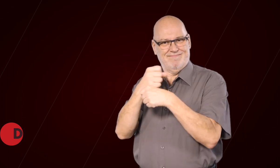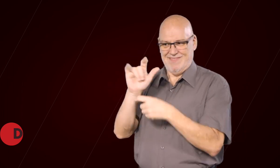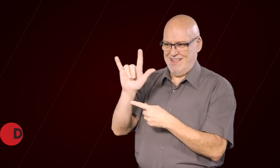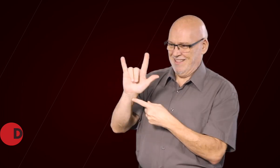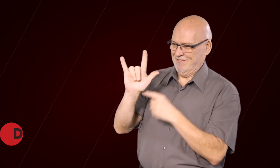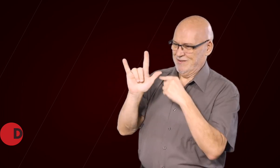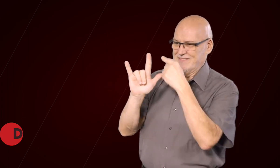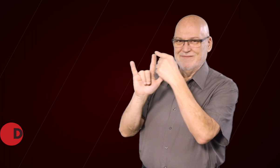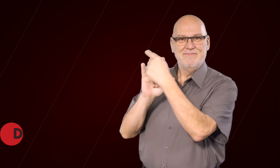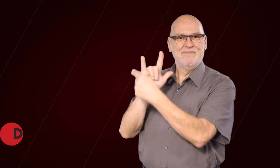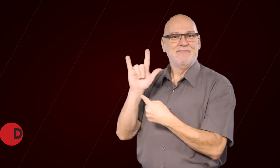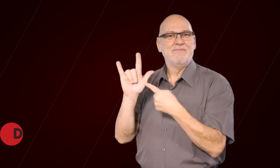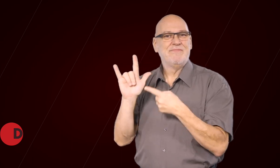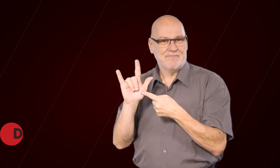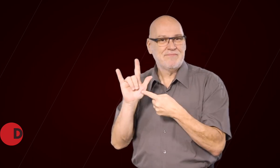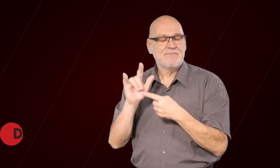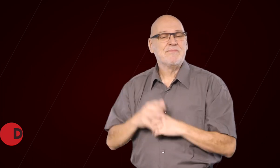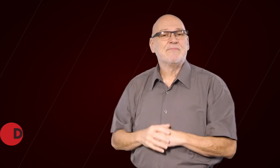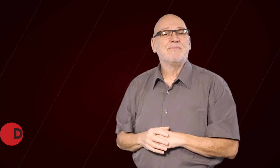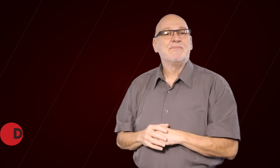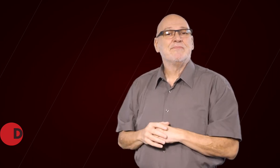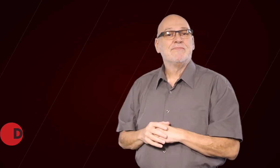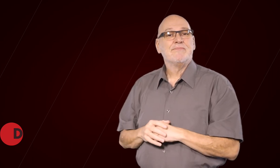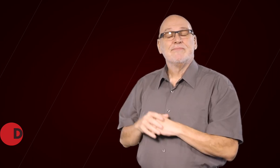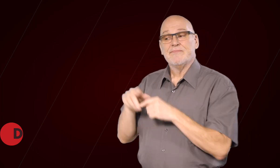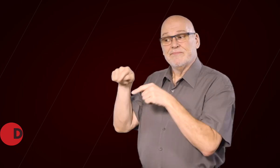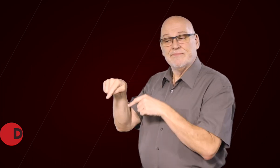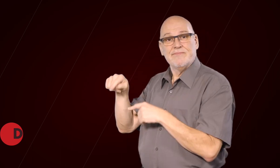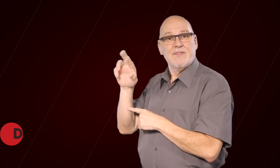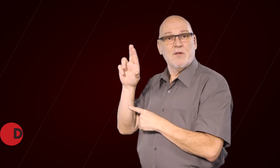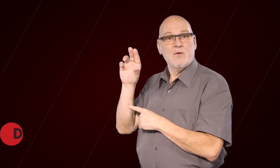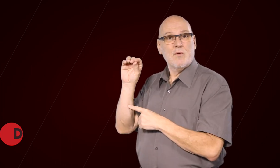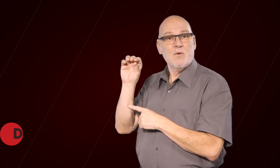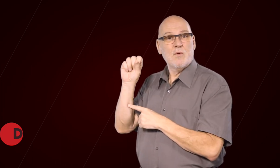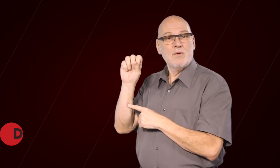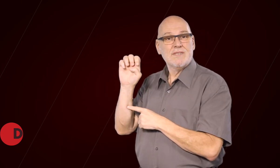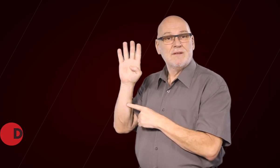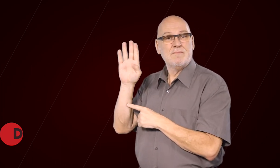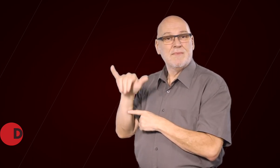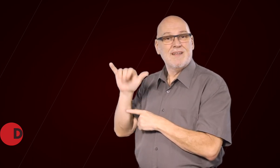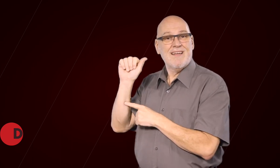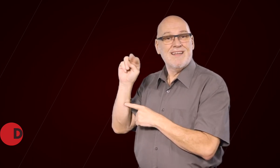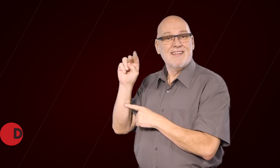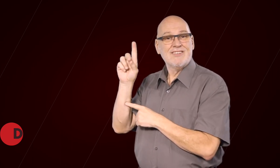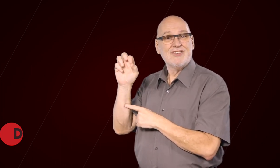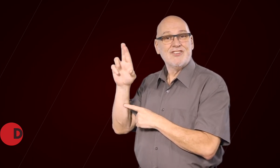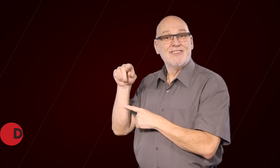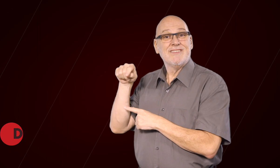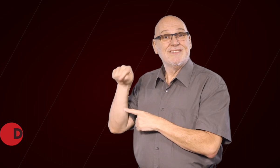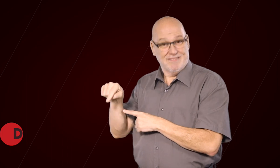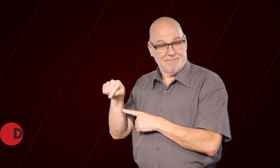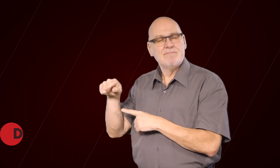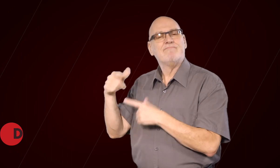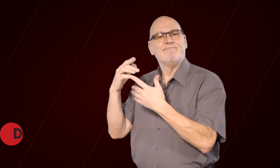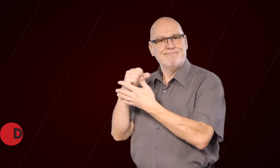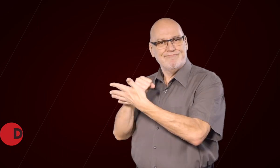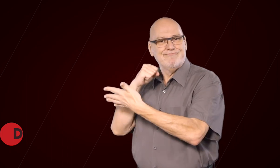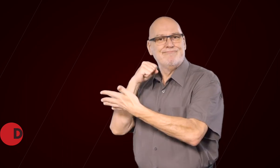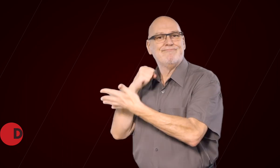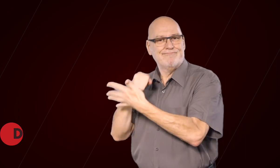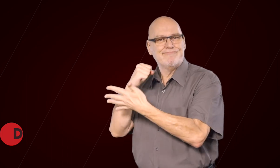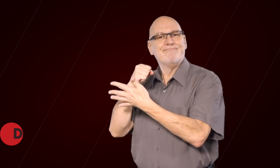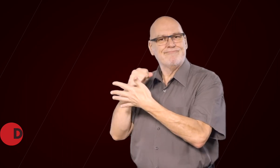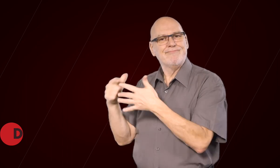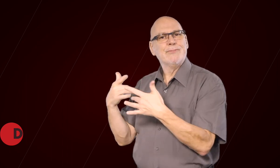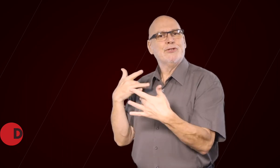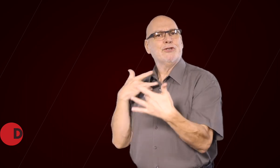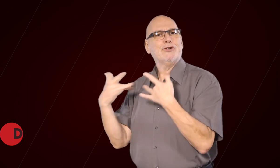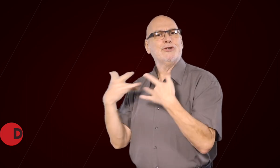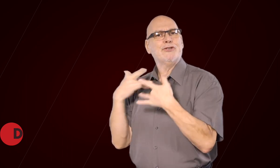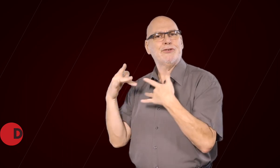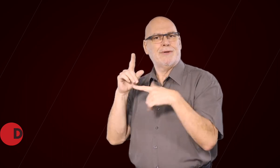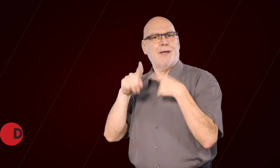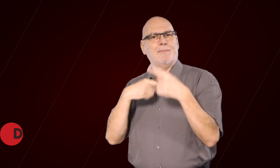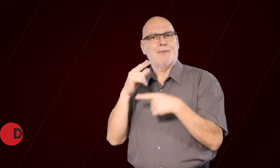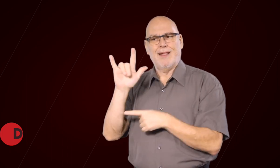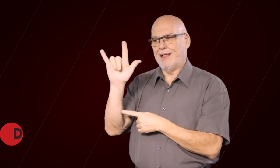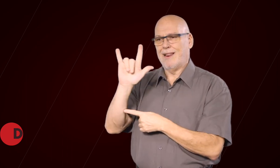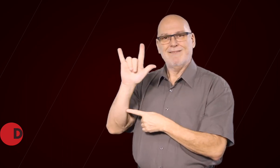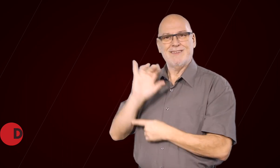selling ILY artworks. RosebyAnder had a patent concern about